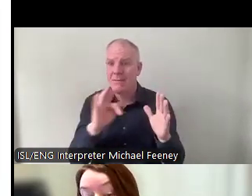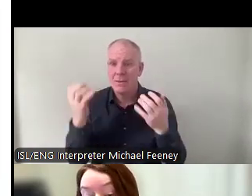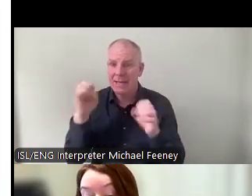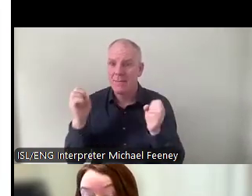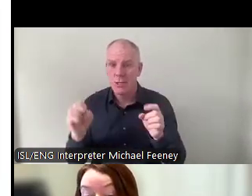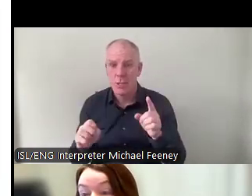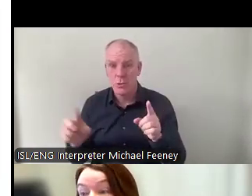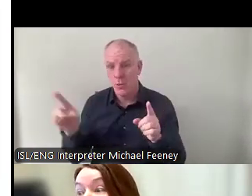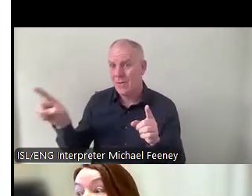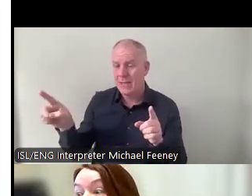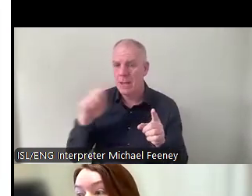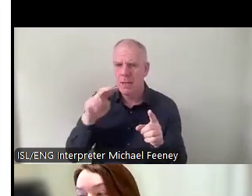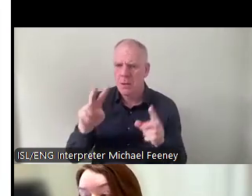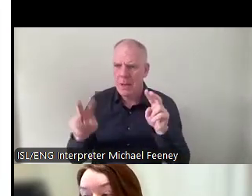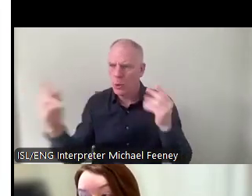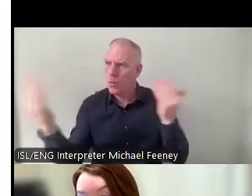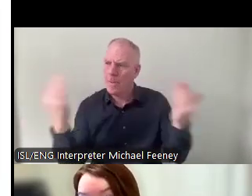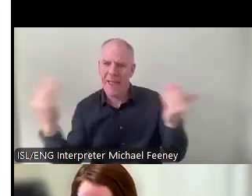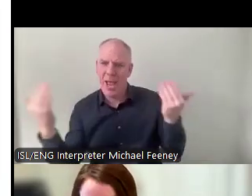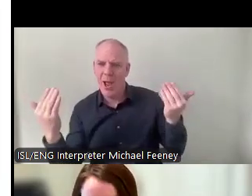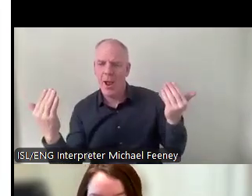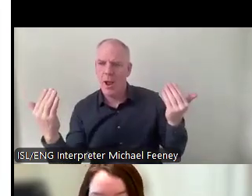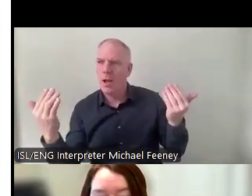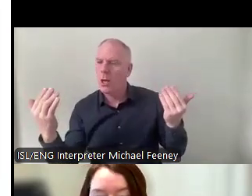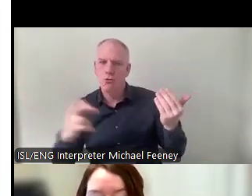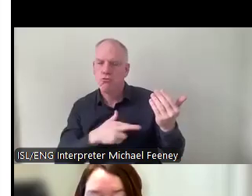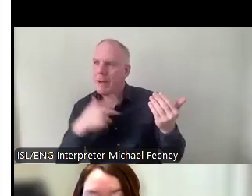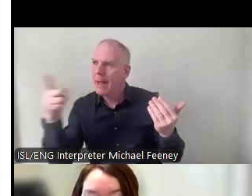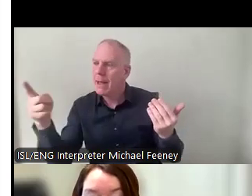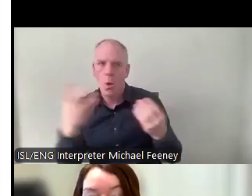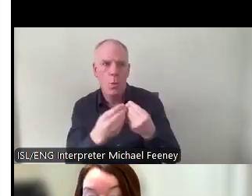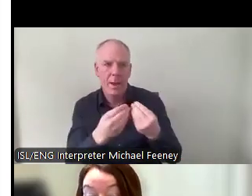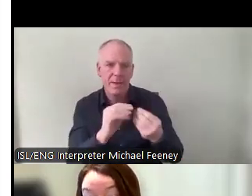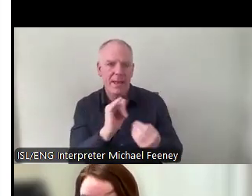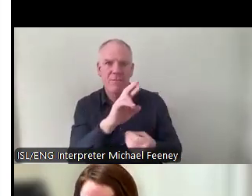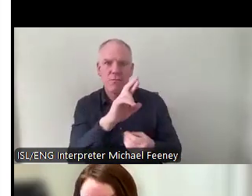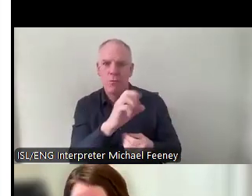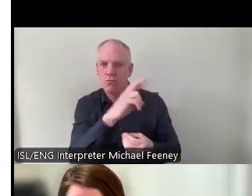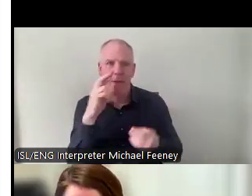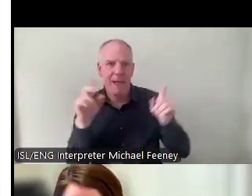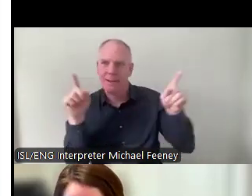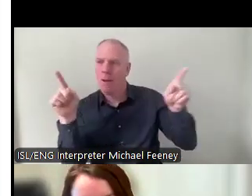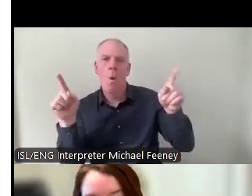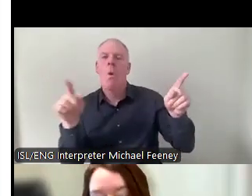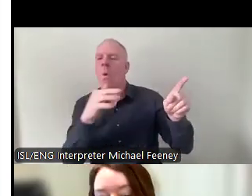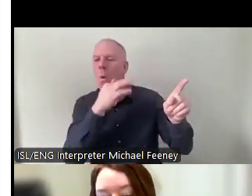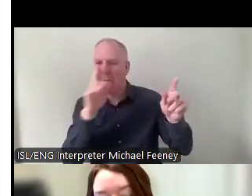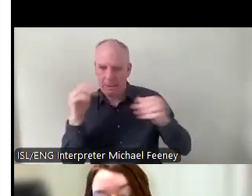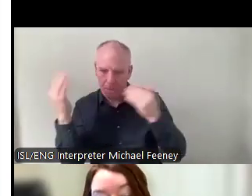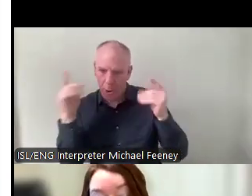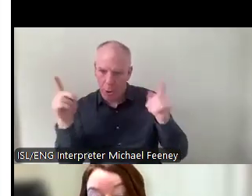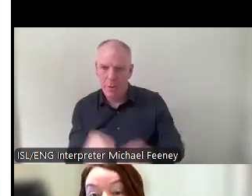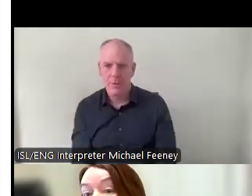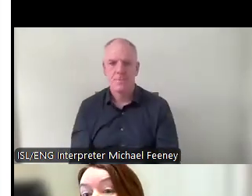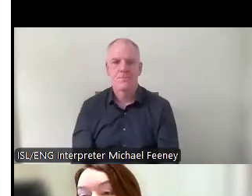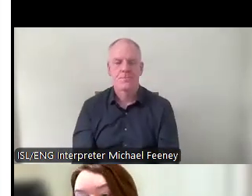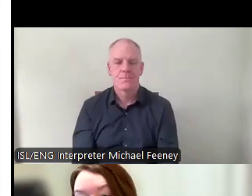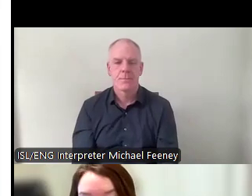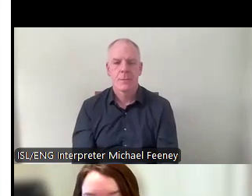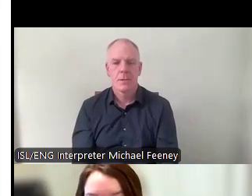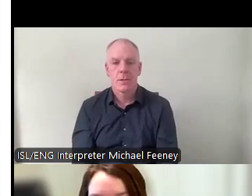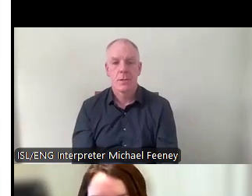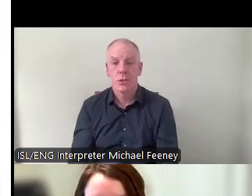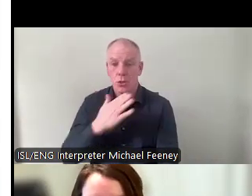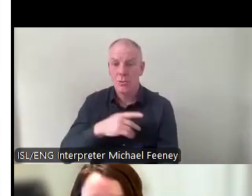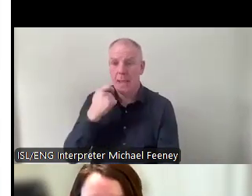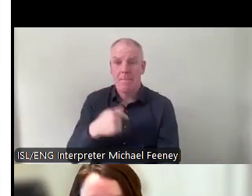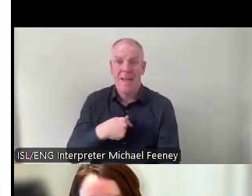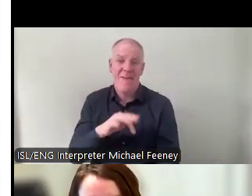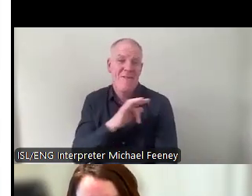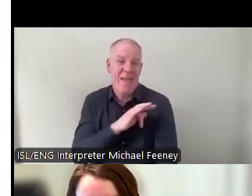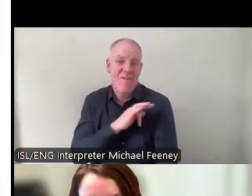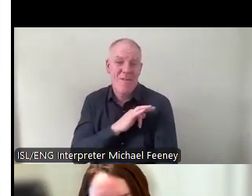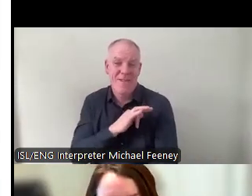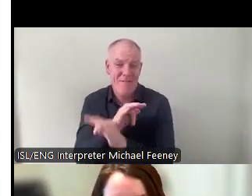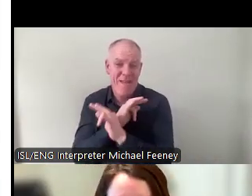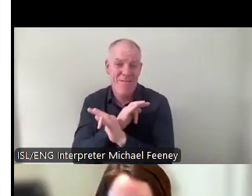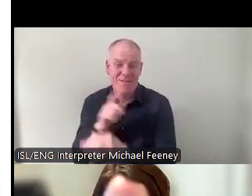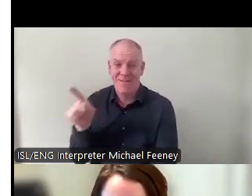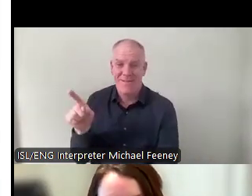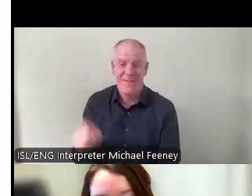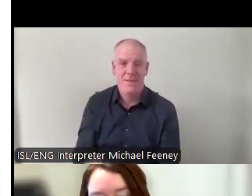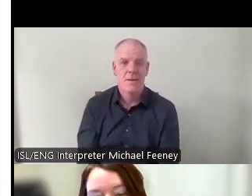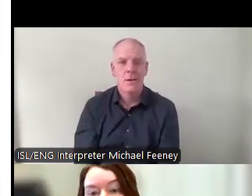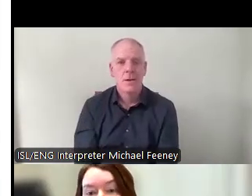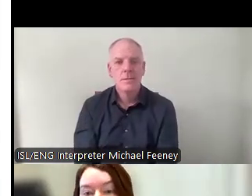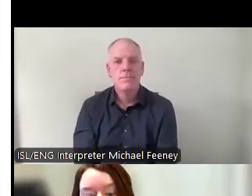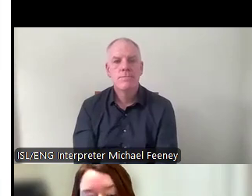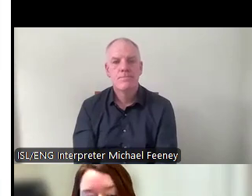will allow visitors to compare it like for like, right beside the real painting. I'll just quickly point out a couple of my favorite parts here. Hidden, incomplete figures